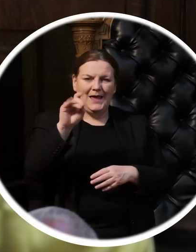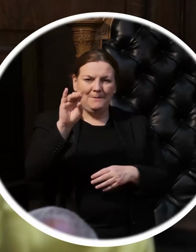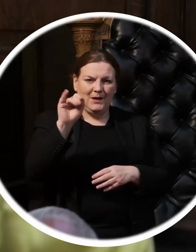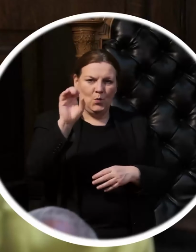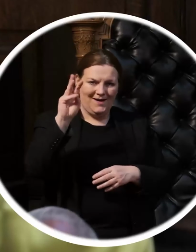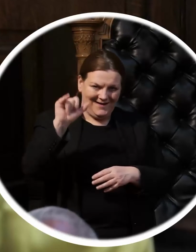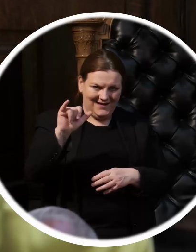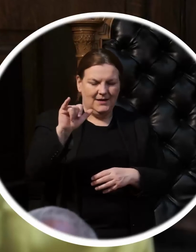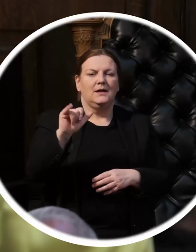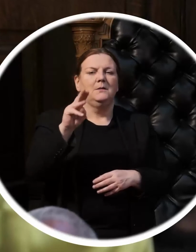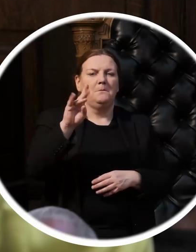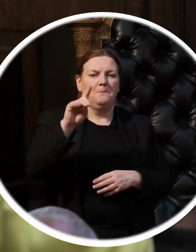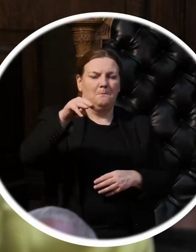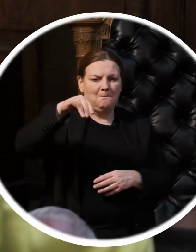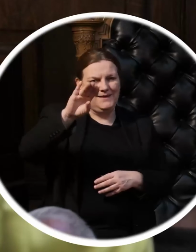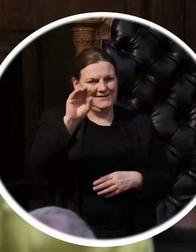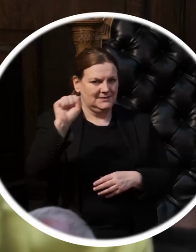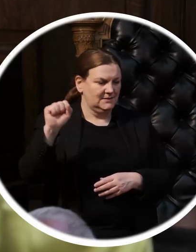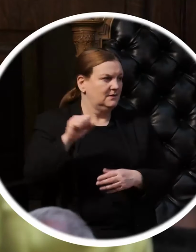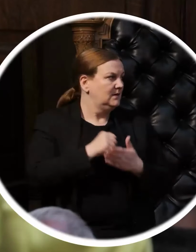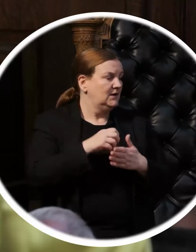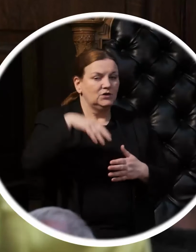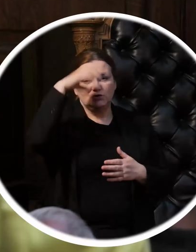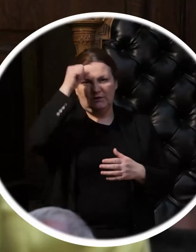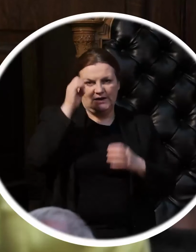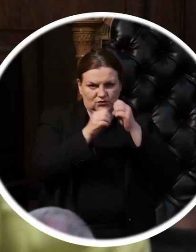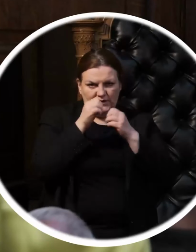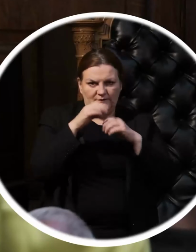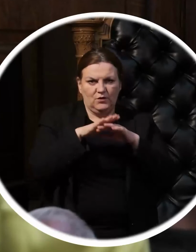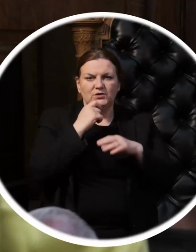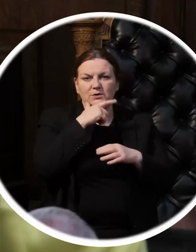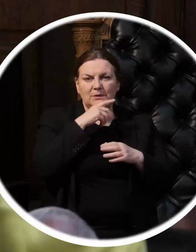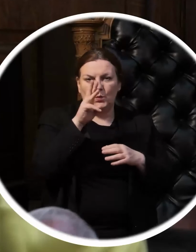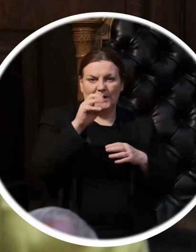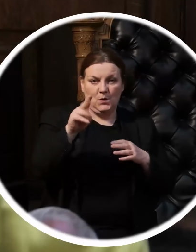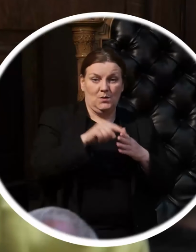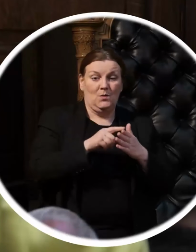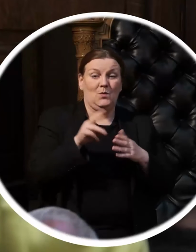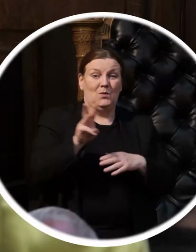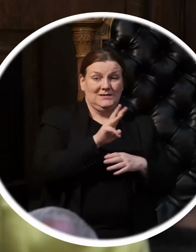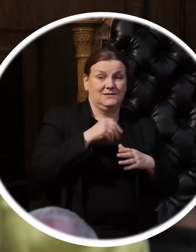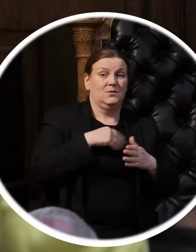engineer, Chief Engineer for the Dublin, Wicklow and Wexford Railway, John Chaloner Smith.